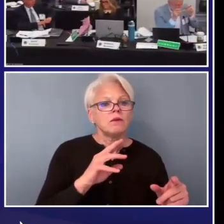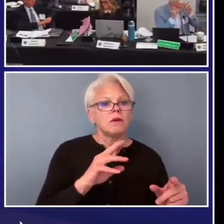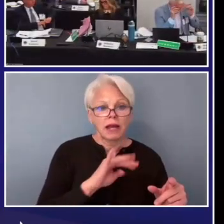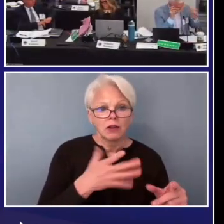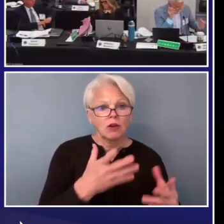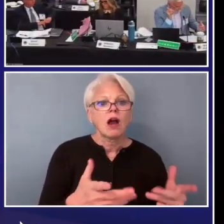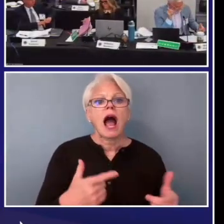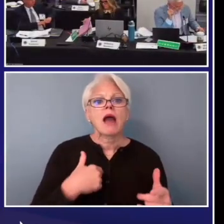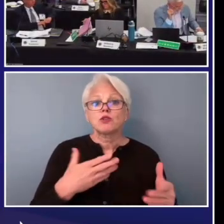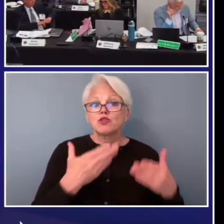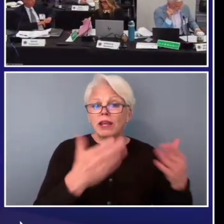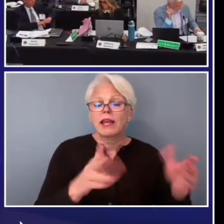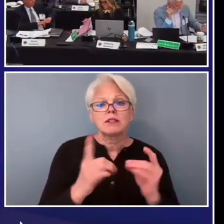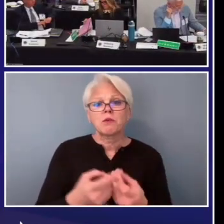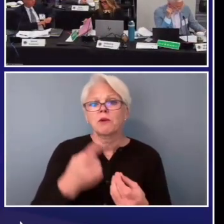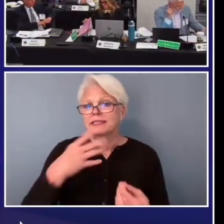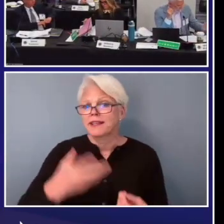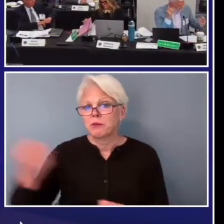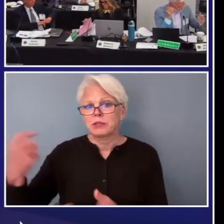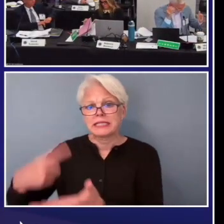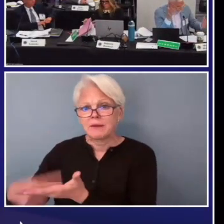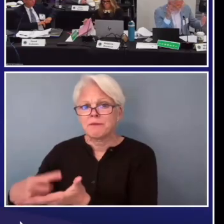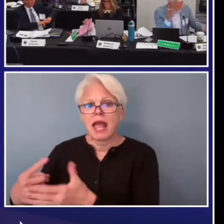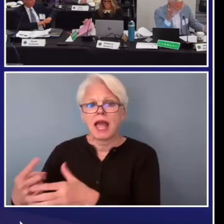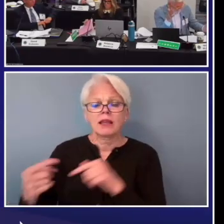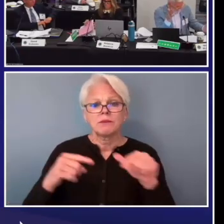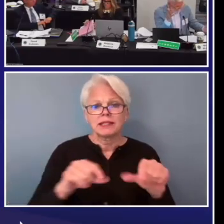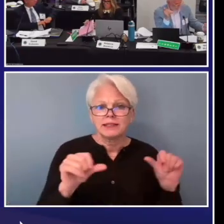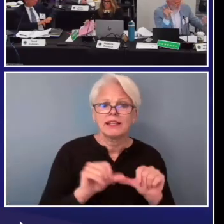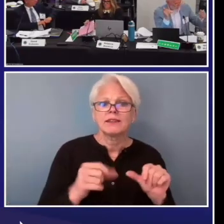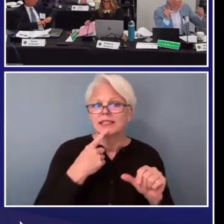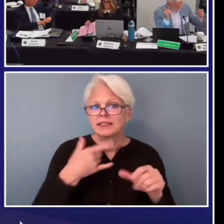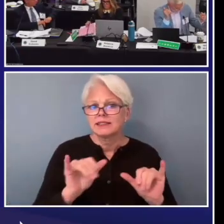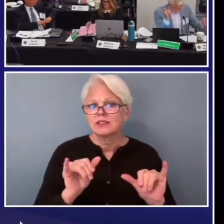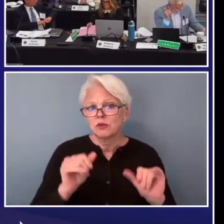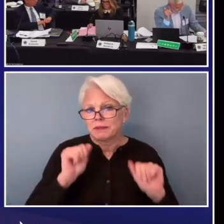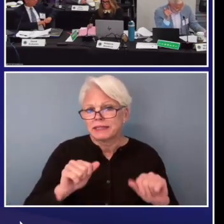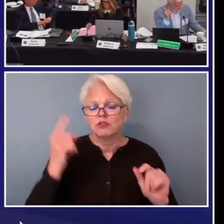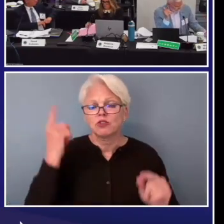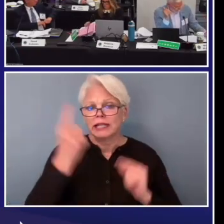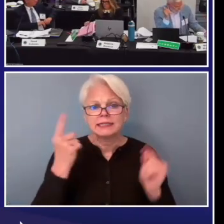that in this particular area, they would still potentially consider having, you know, requiring